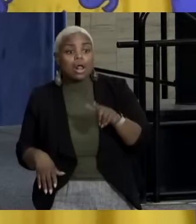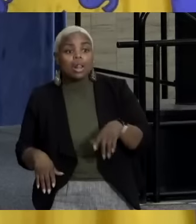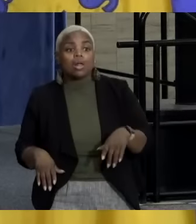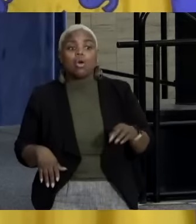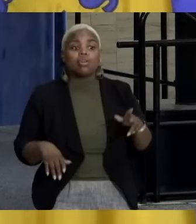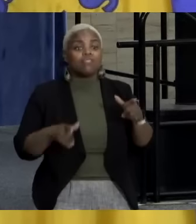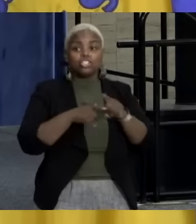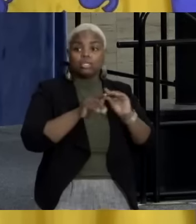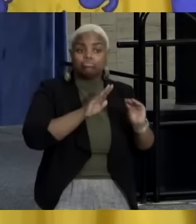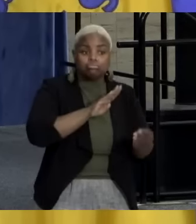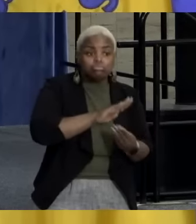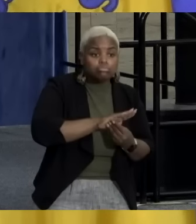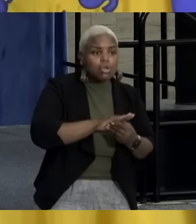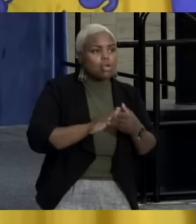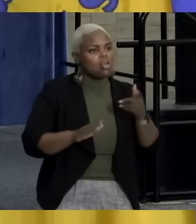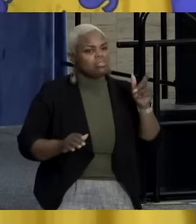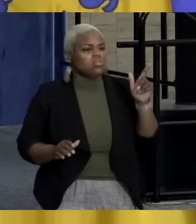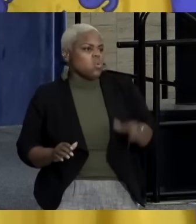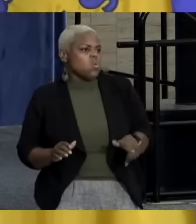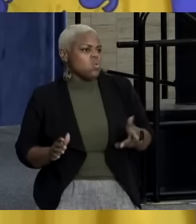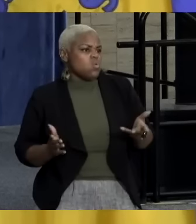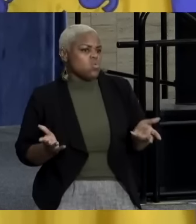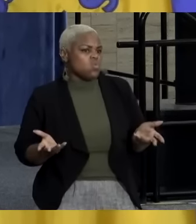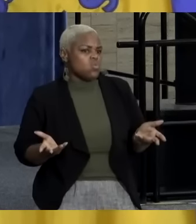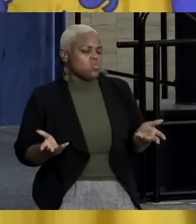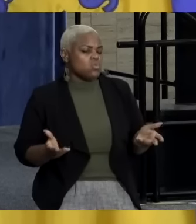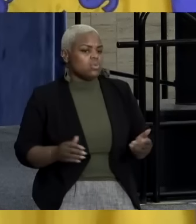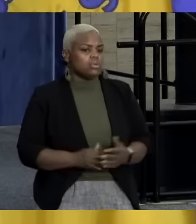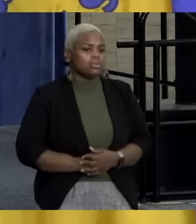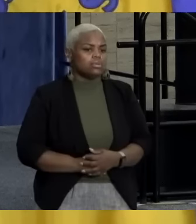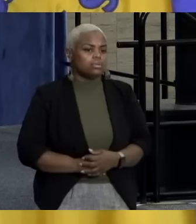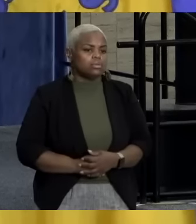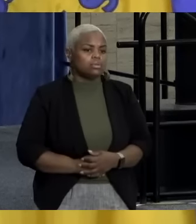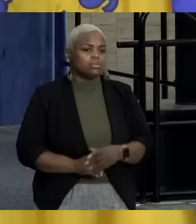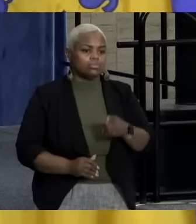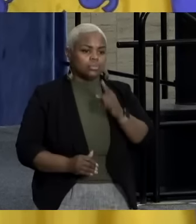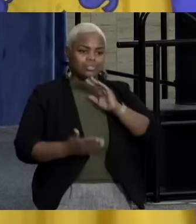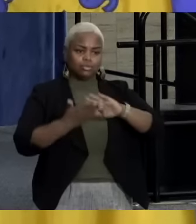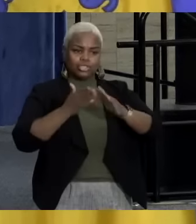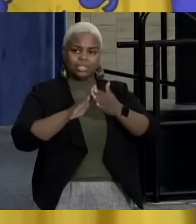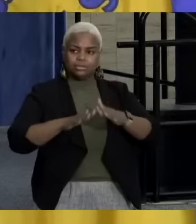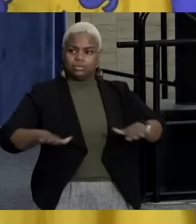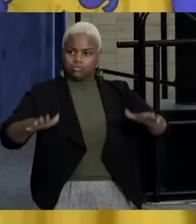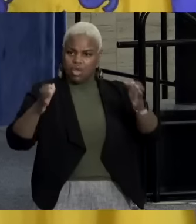For the medical community, we wanted to make this as easy as possible. So, this year,